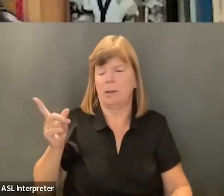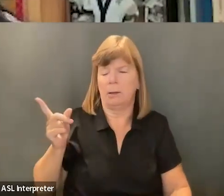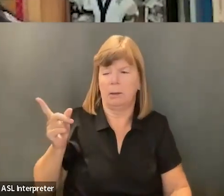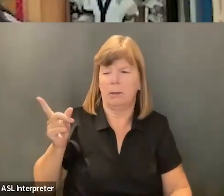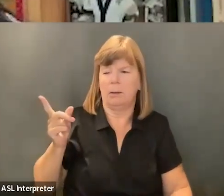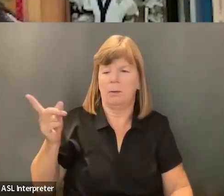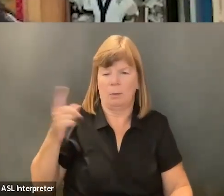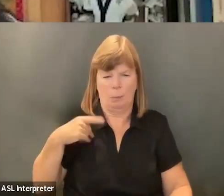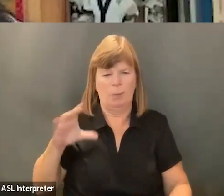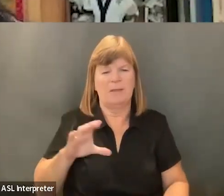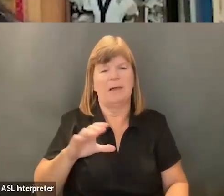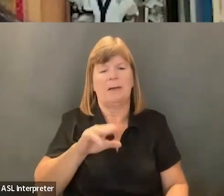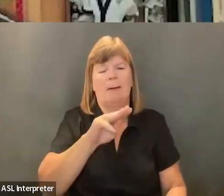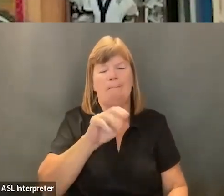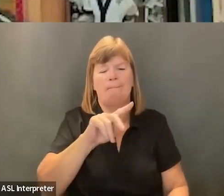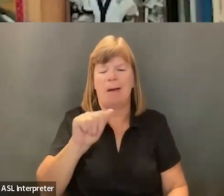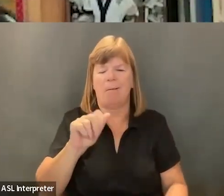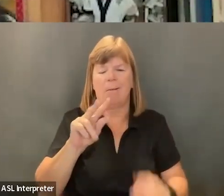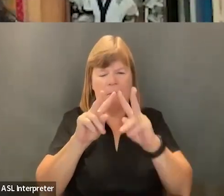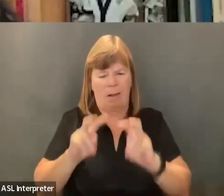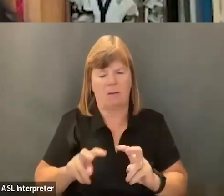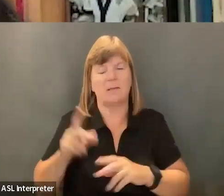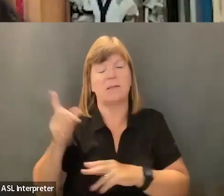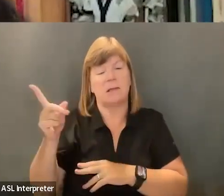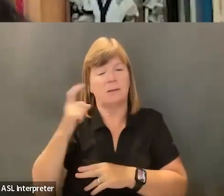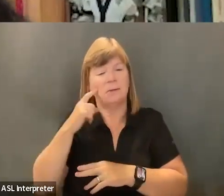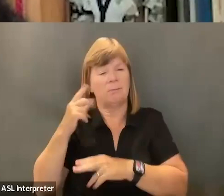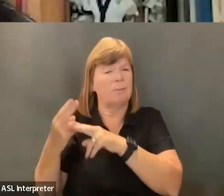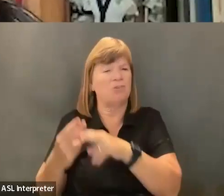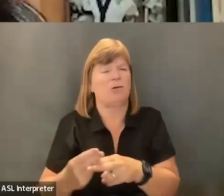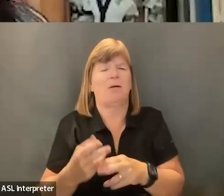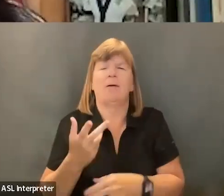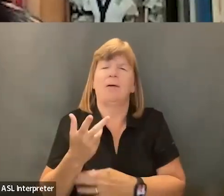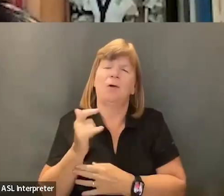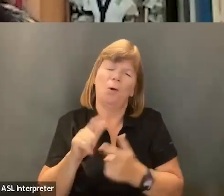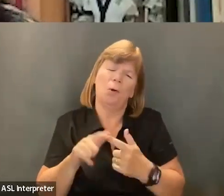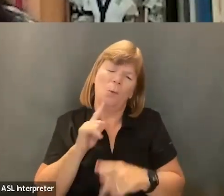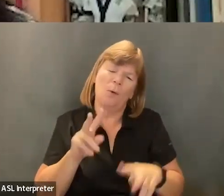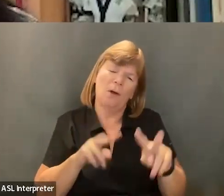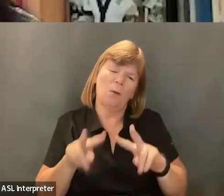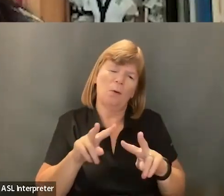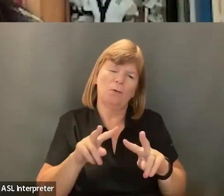a meta-analysis that he had mentioned earlier that where we looked at across all the studies